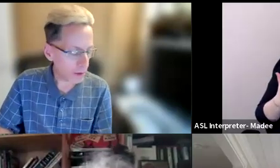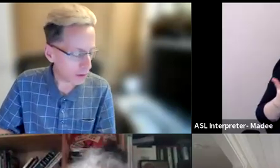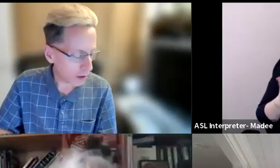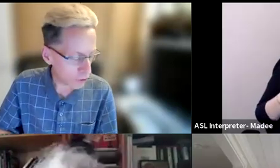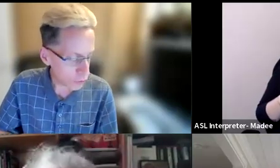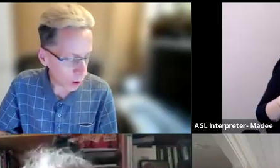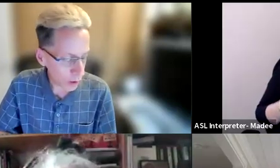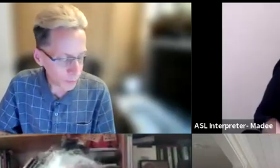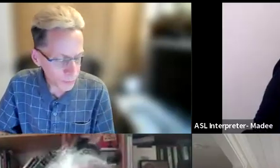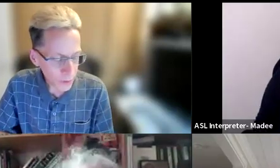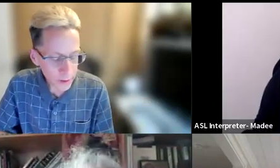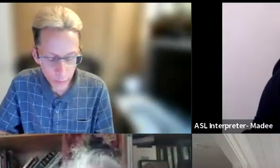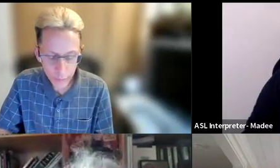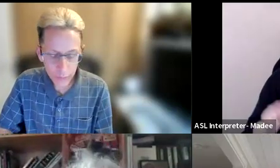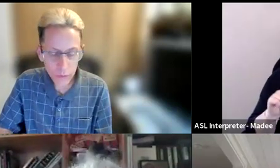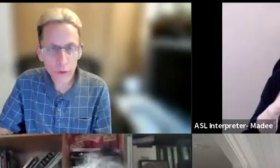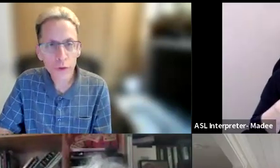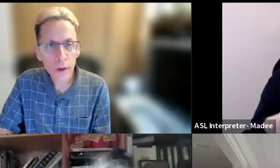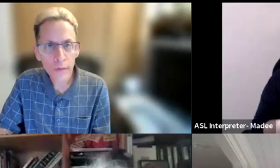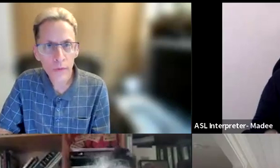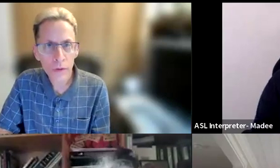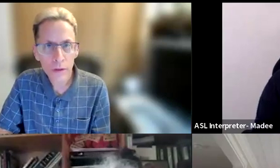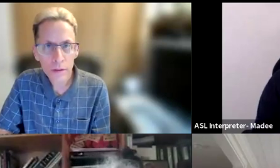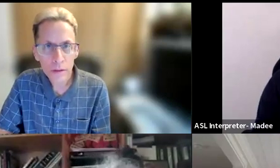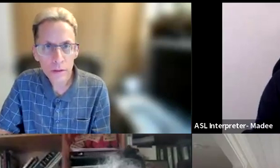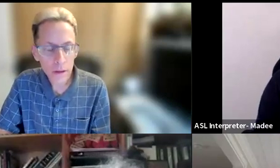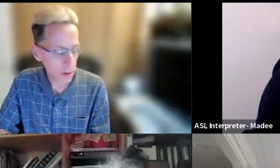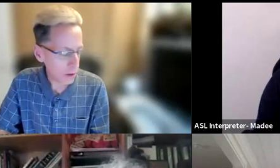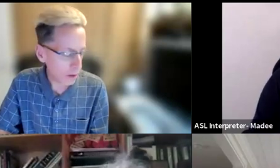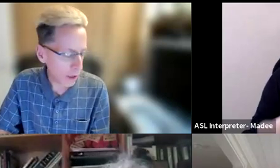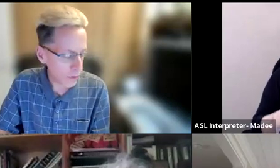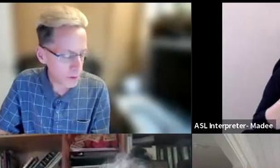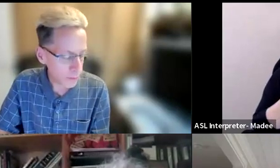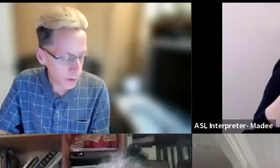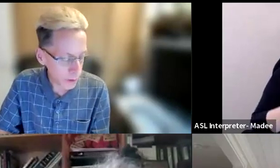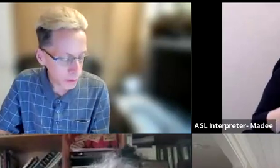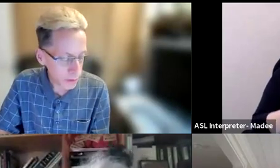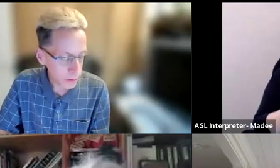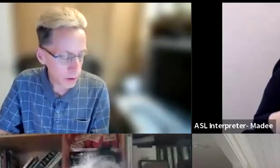Don Dew: I I do. Now we do have a monthly Don Dew: advocacy meeting.